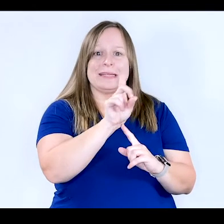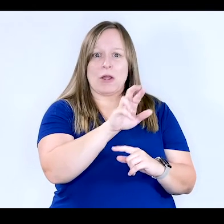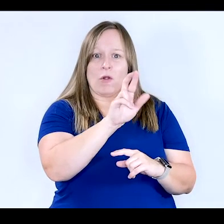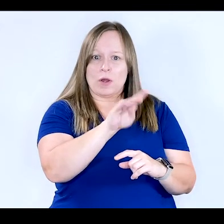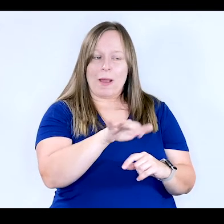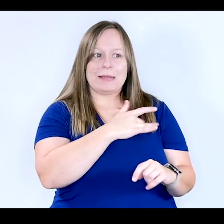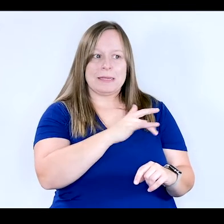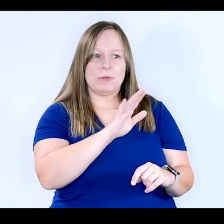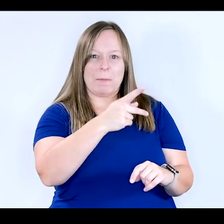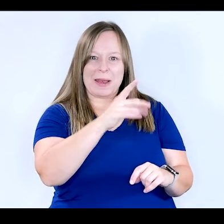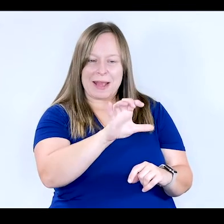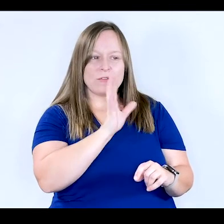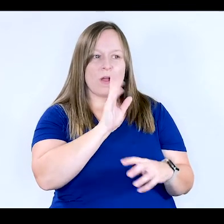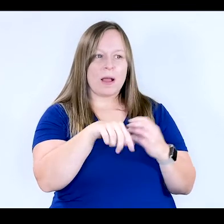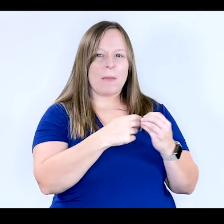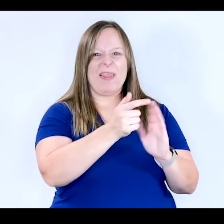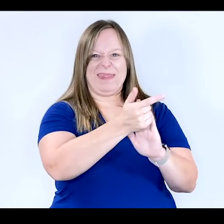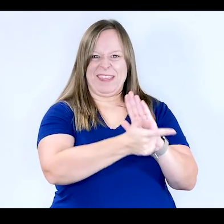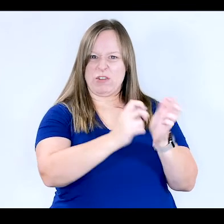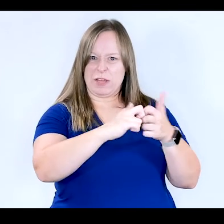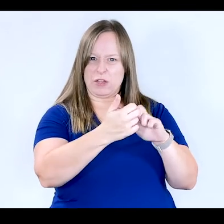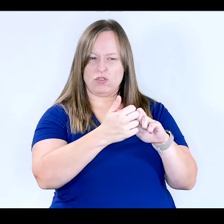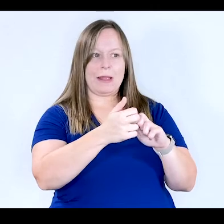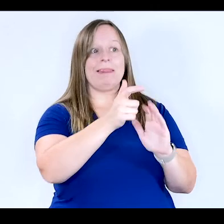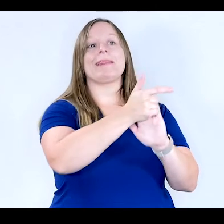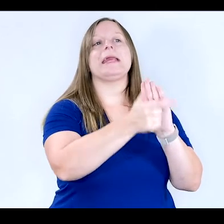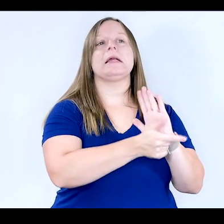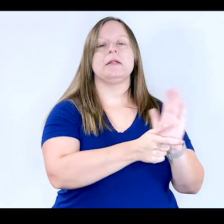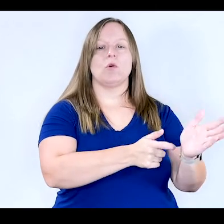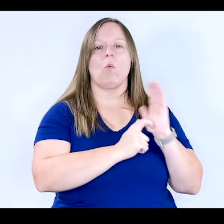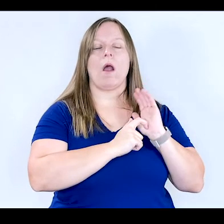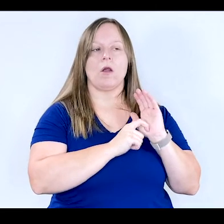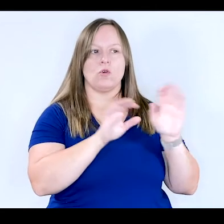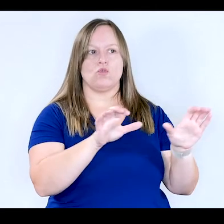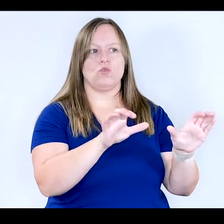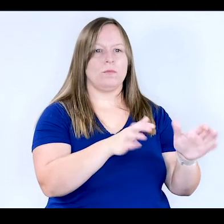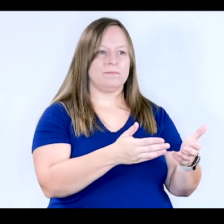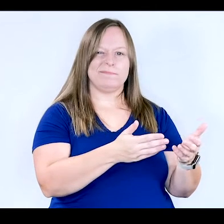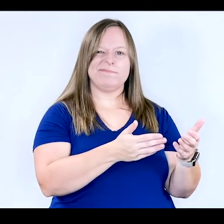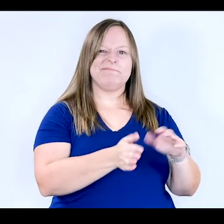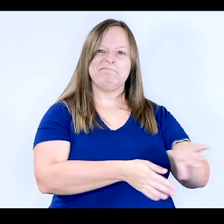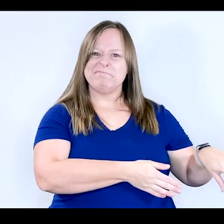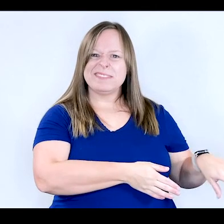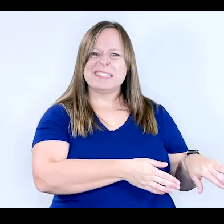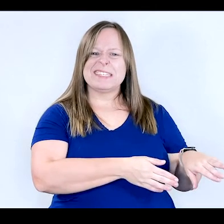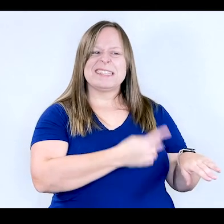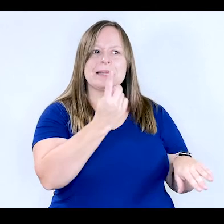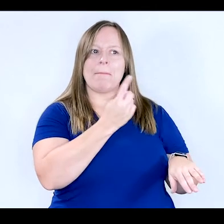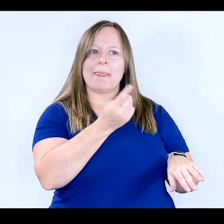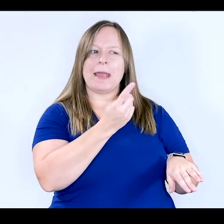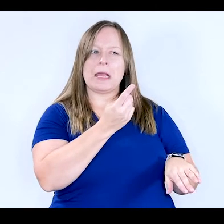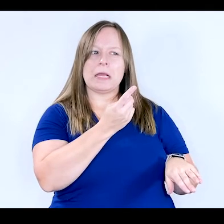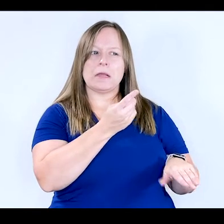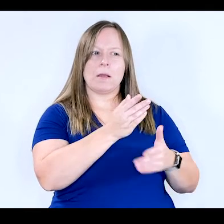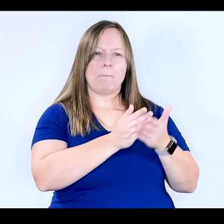Rights, usually in your podcast you're talking about legal issues, what are people legally obligated to do. This is something that goes to another part of